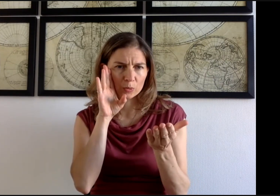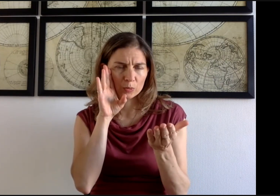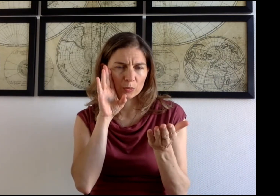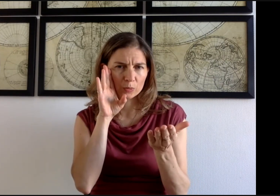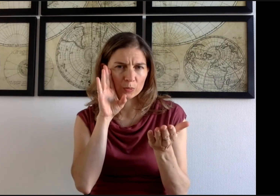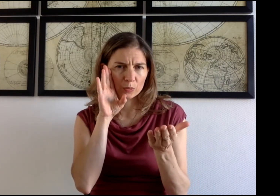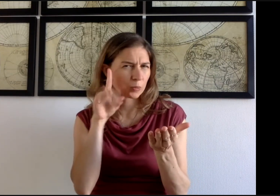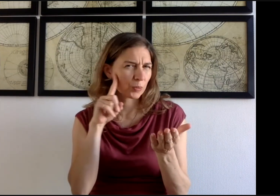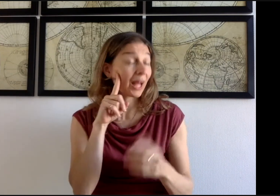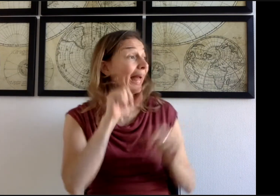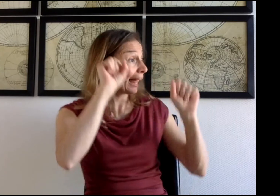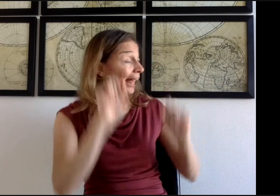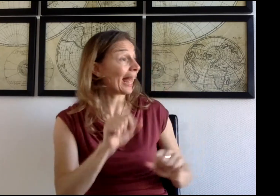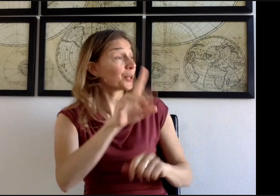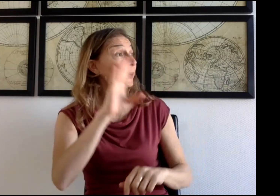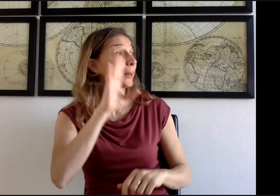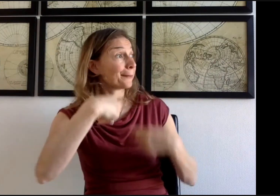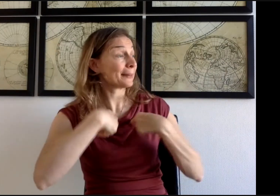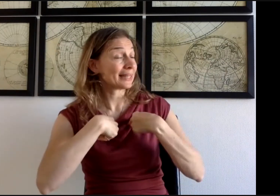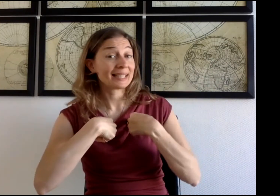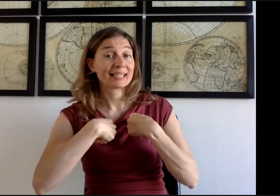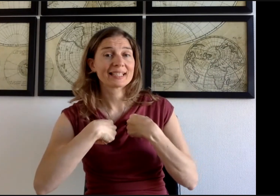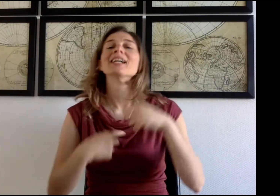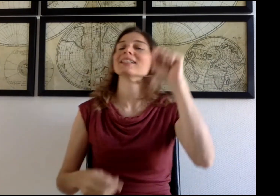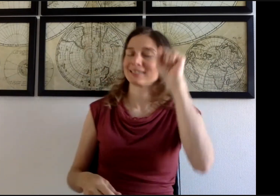Can you hear me? ANDRÉ: Yes, now perfectly.